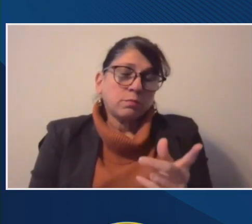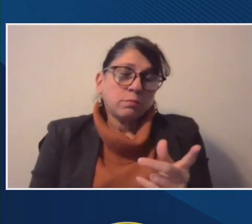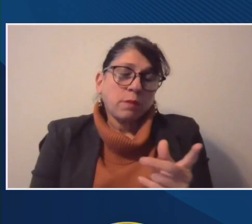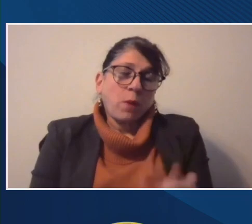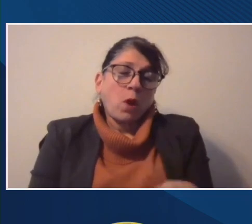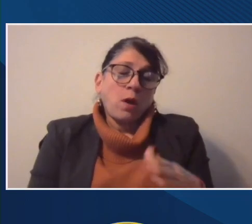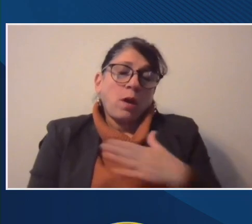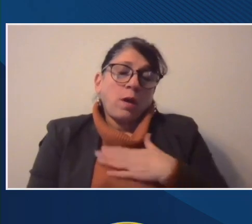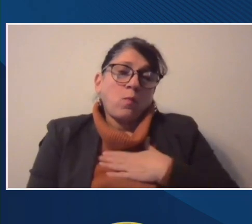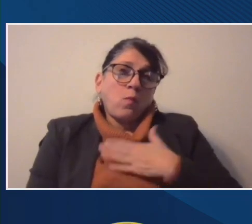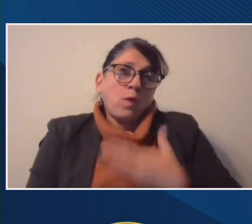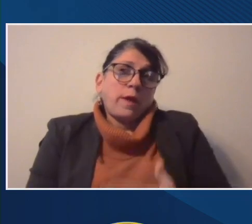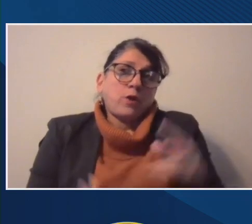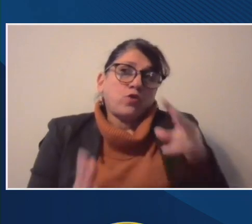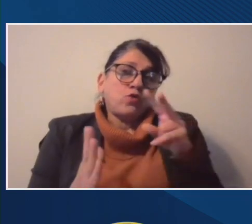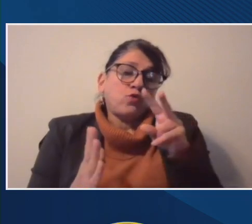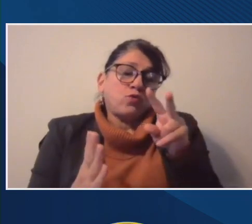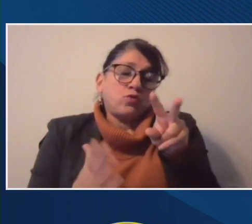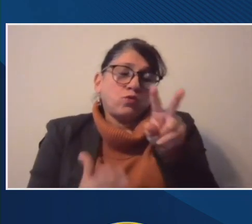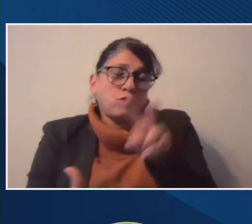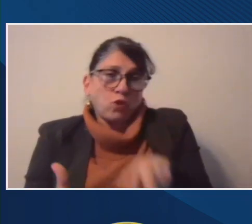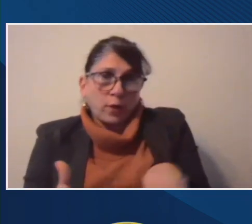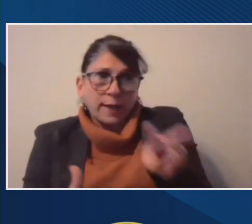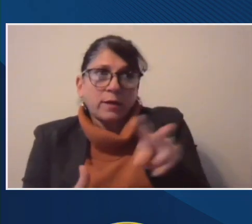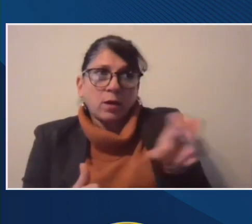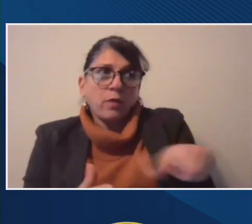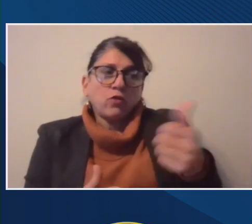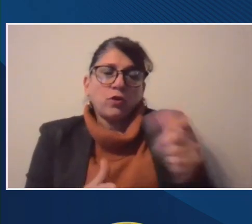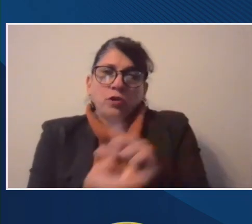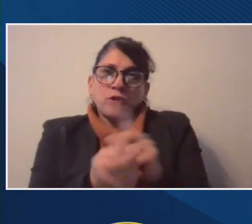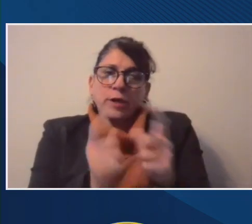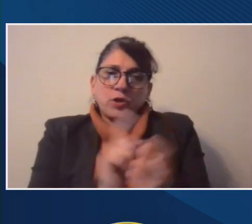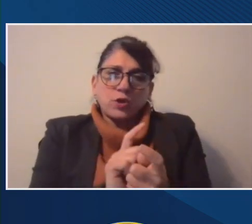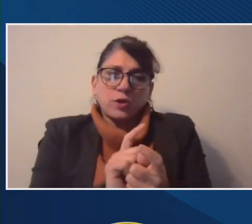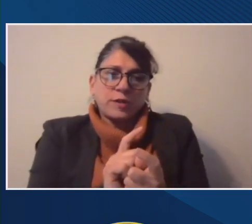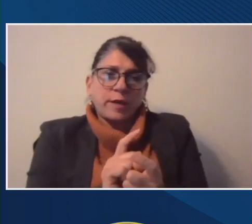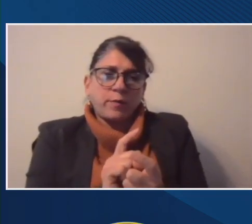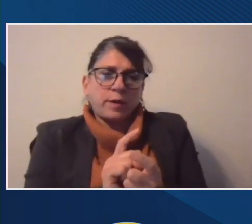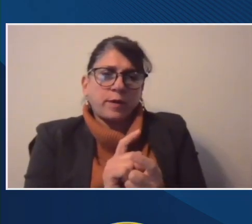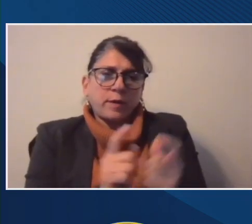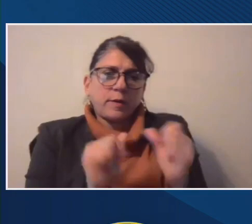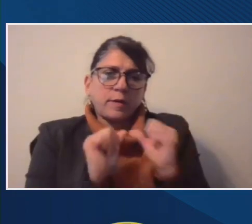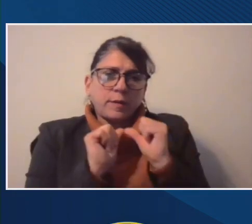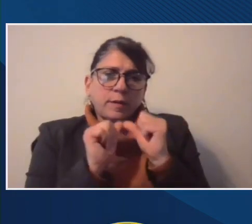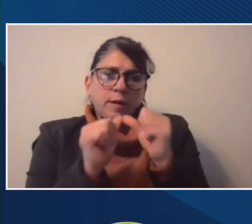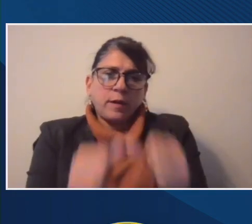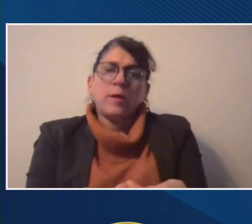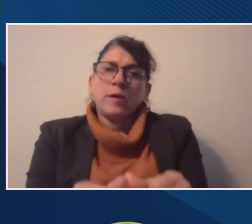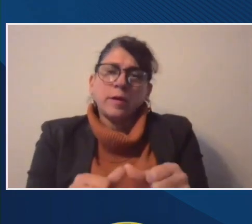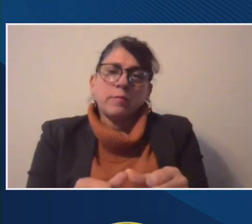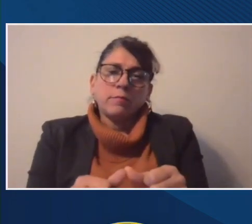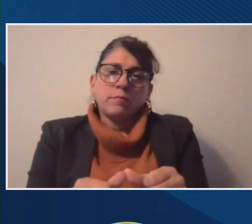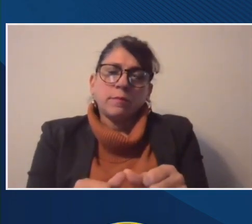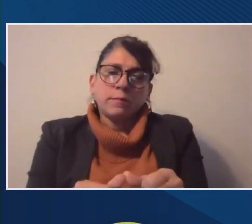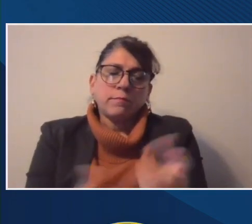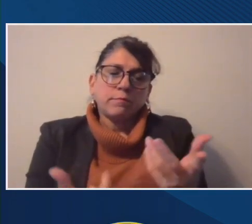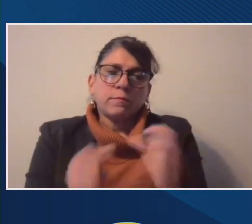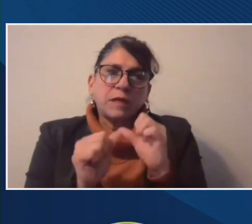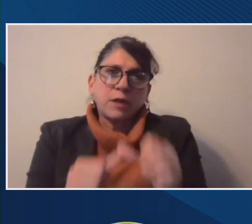over from one term to another. So we will- please put that in the chat. We will take that back with us.